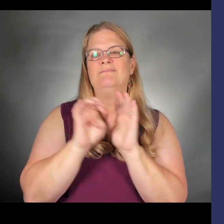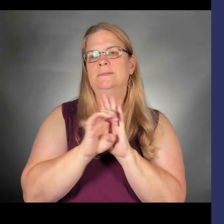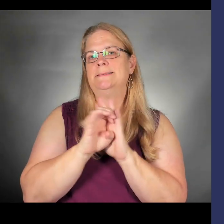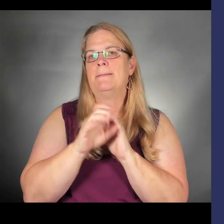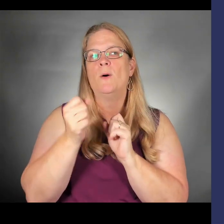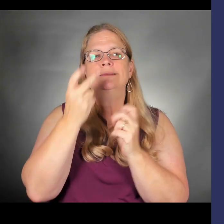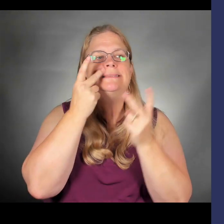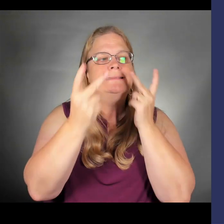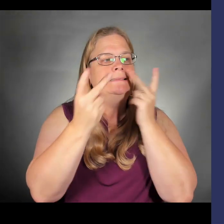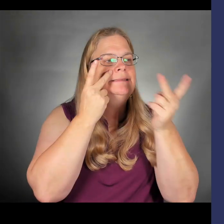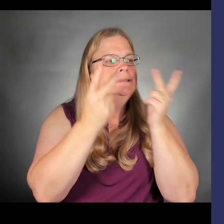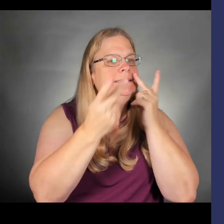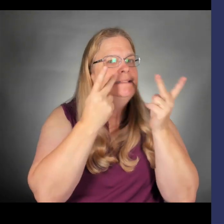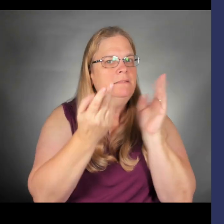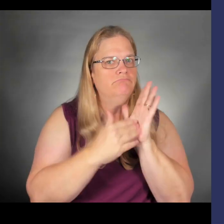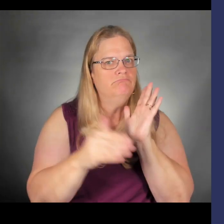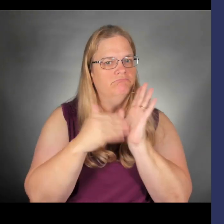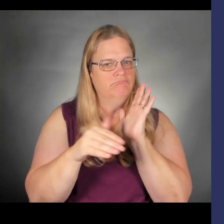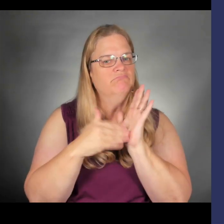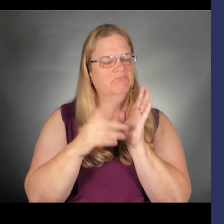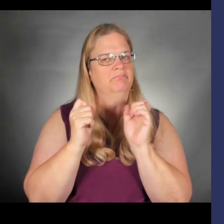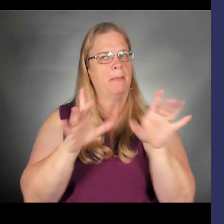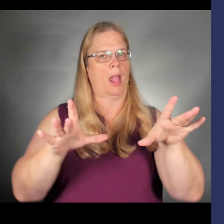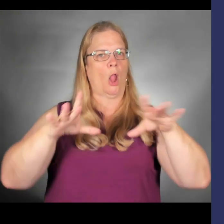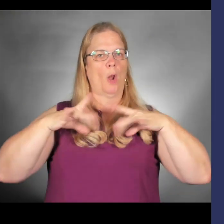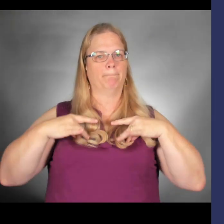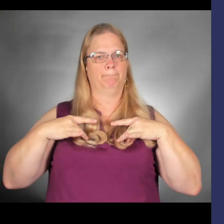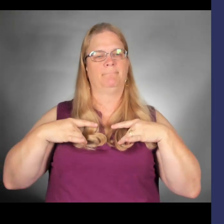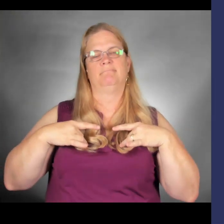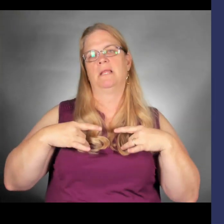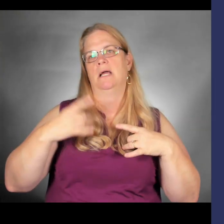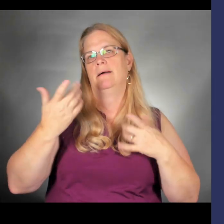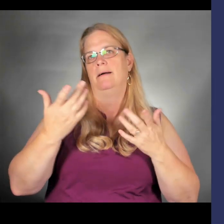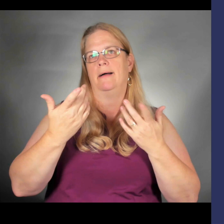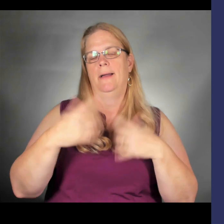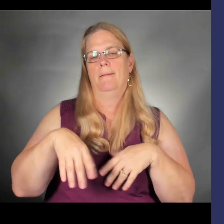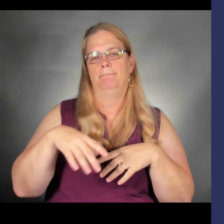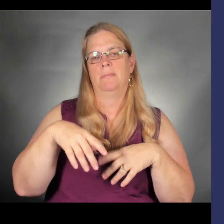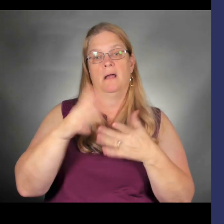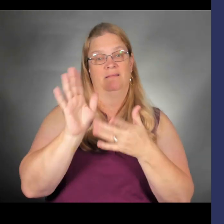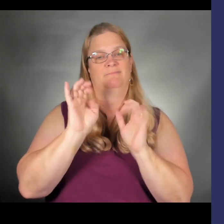And what that means is that perhaps they have had frequent exposure to that.